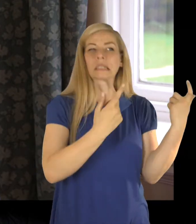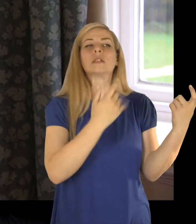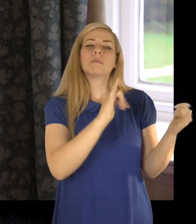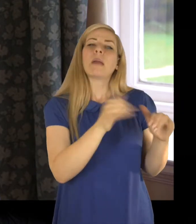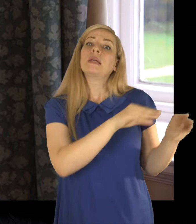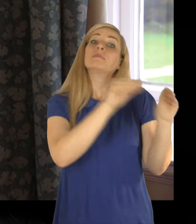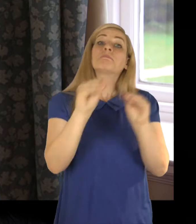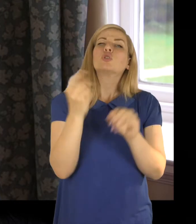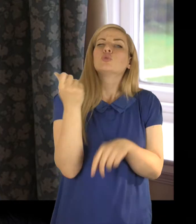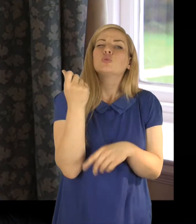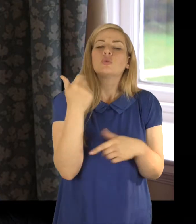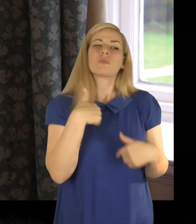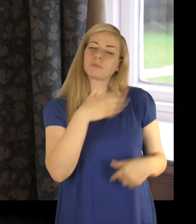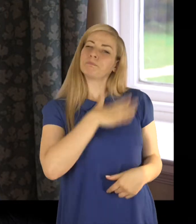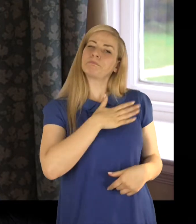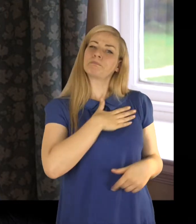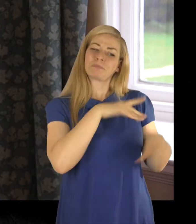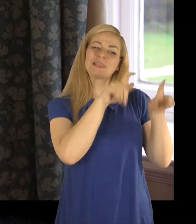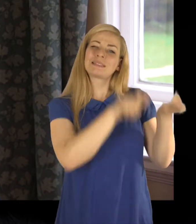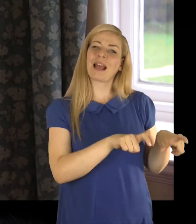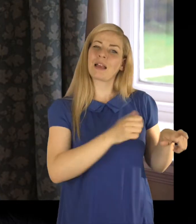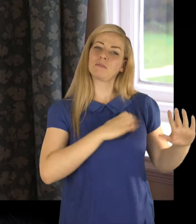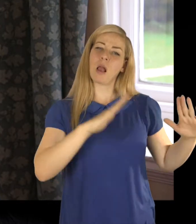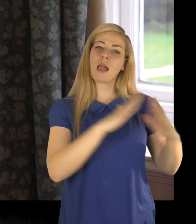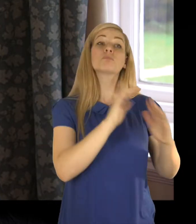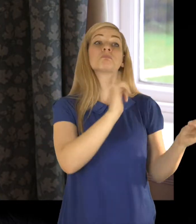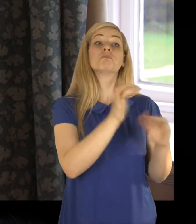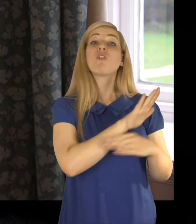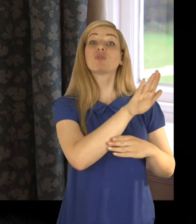Daniel: Well, I feel like staying in my own house, but in the future my mum and dad are